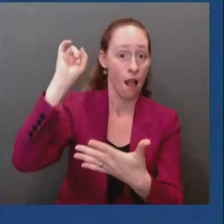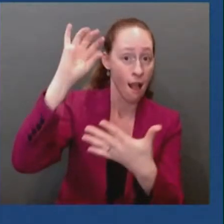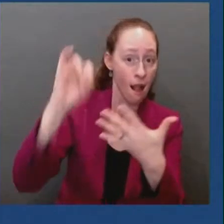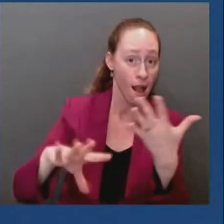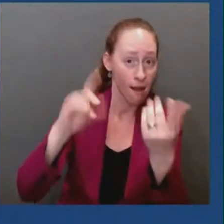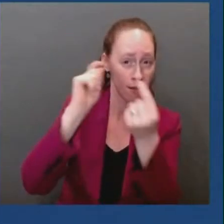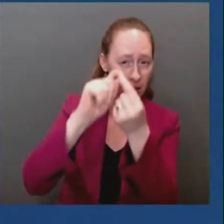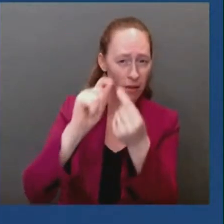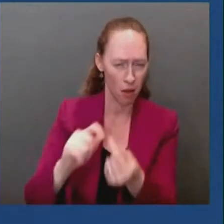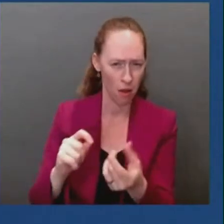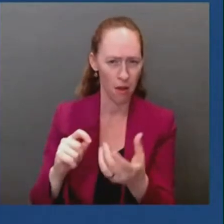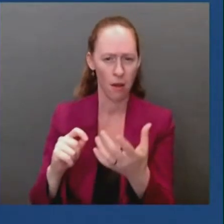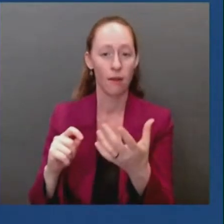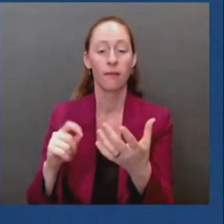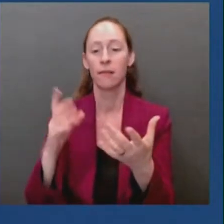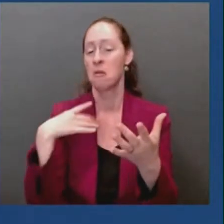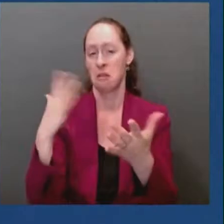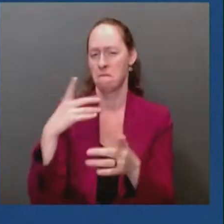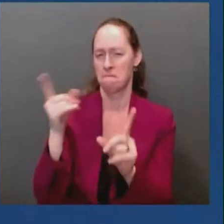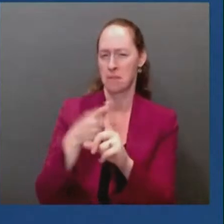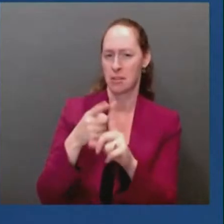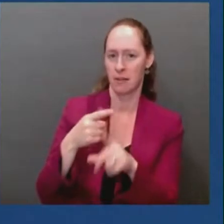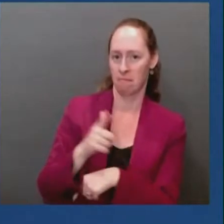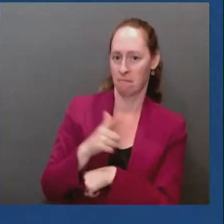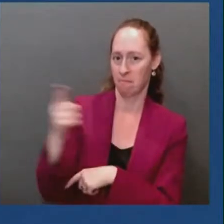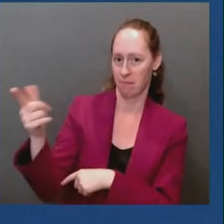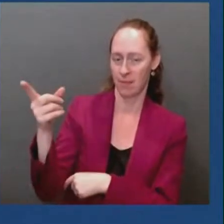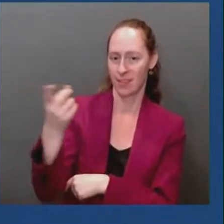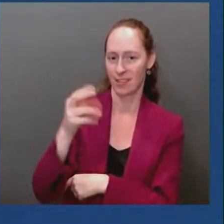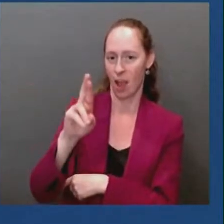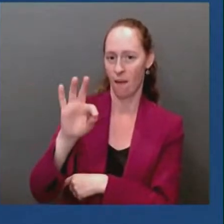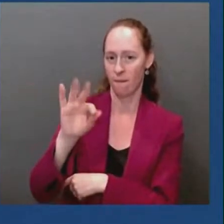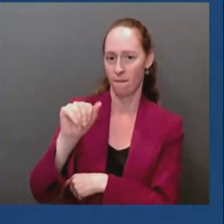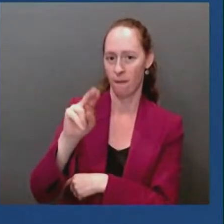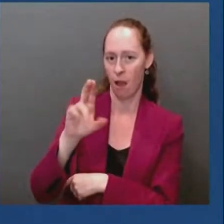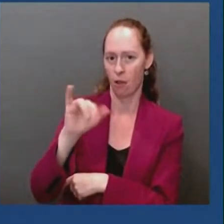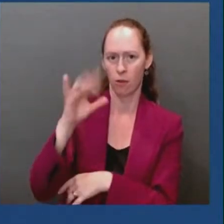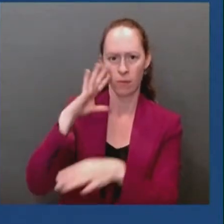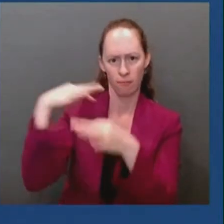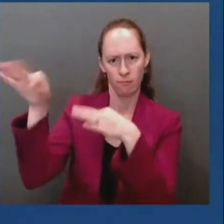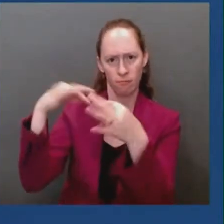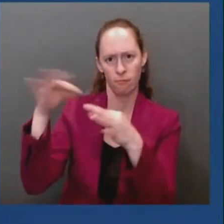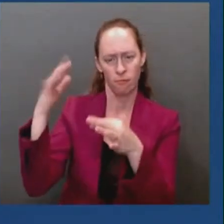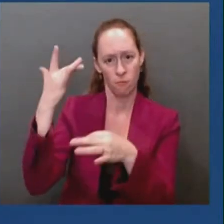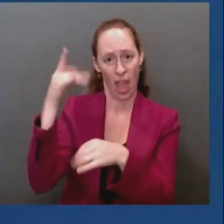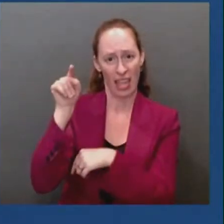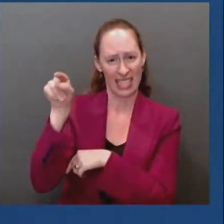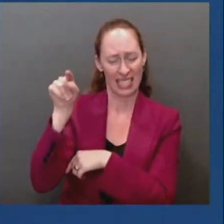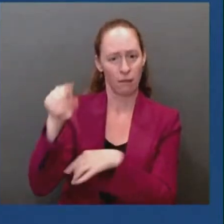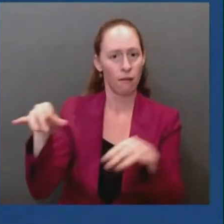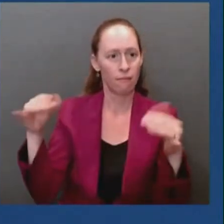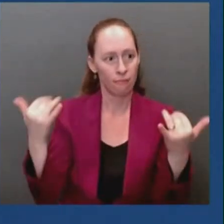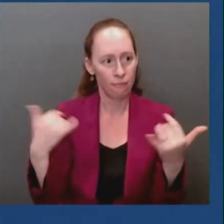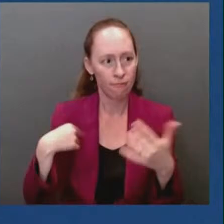LOCATIONS AROUND THE COUNTRY AND BEFORE WE GET INTO TALKING MORE ABOUT THE VACCINES AND THE VACCINATION PROGRAMS, LET ME FIRST TURN TO DR. TONY FAUCI. ABOUT THE IMPORTANCE OF THIS